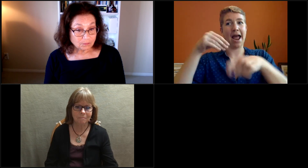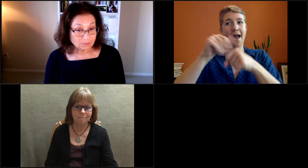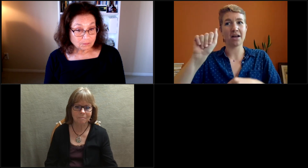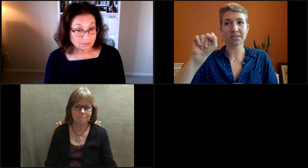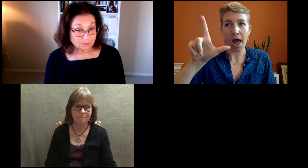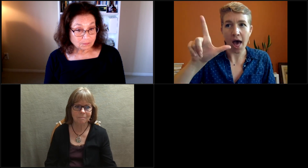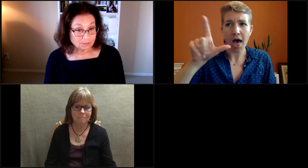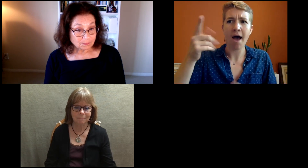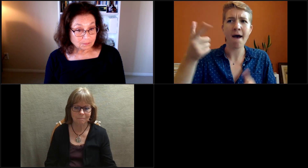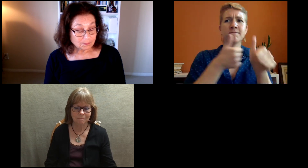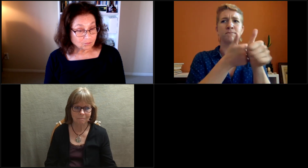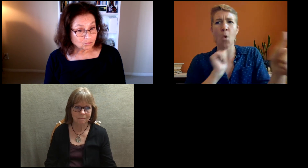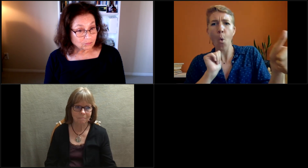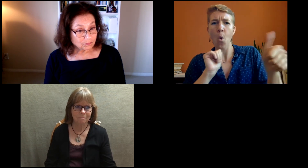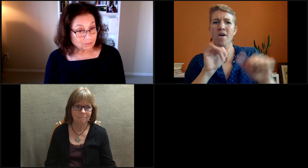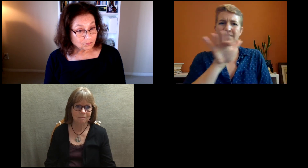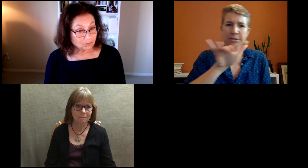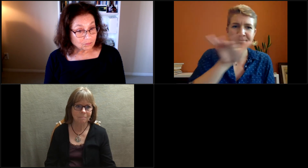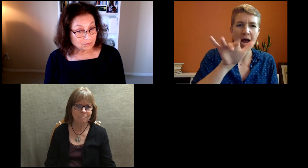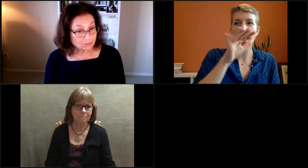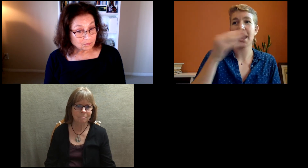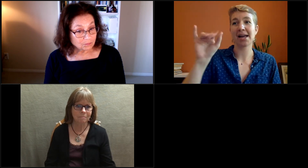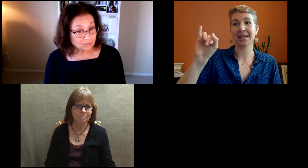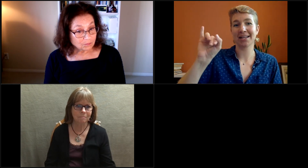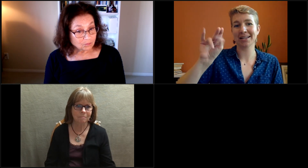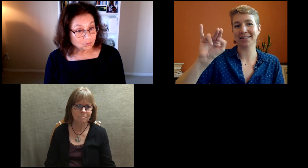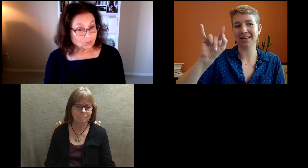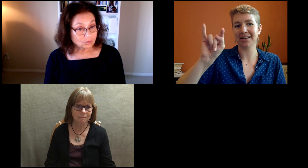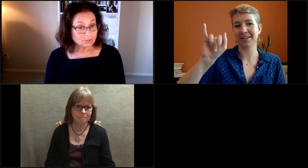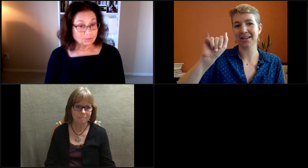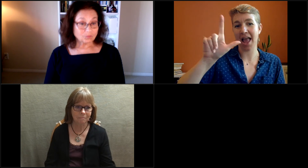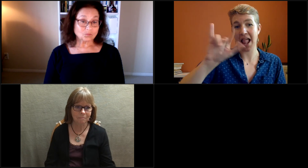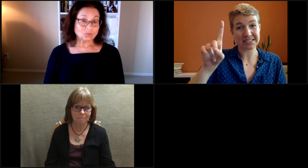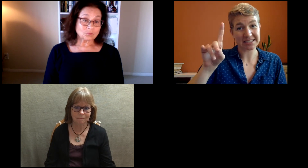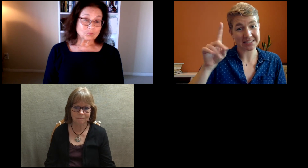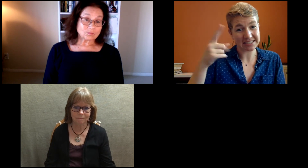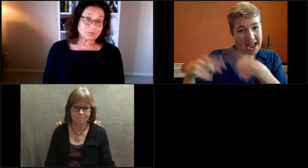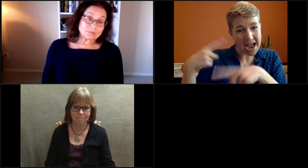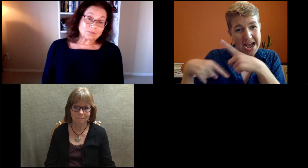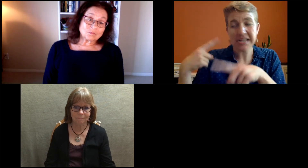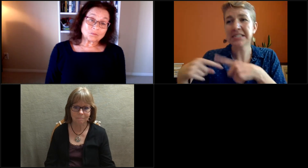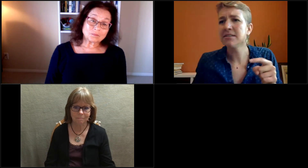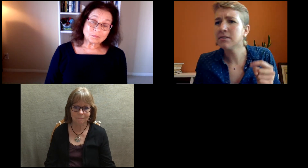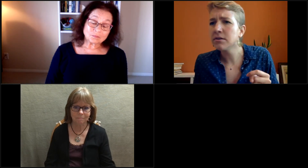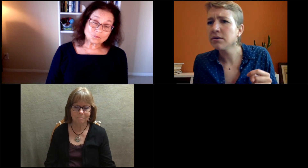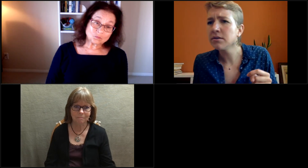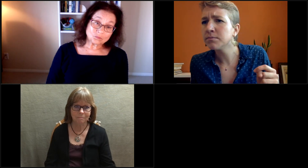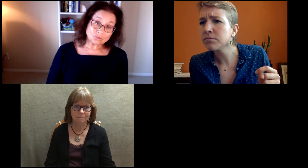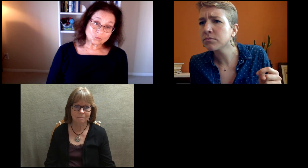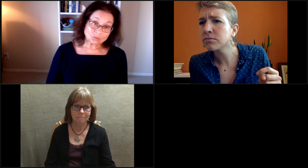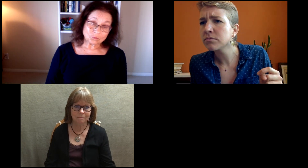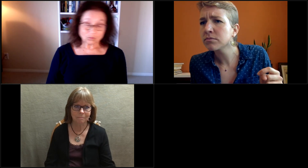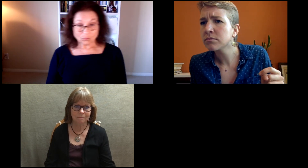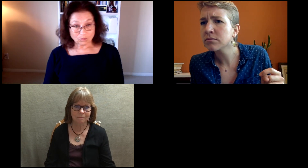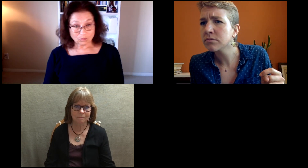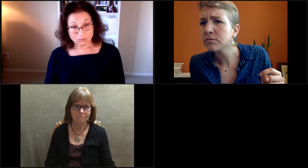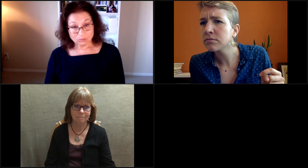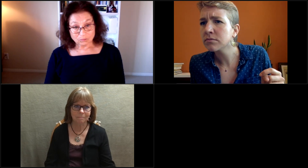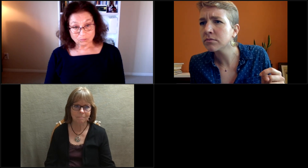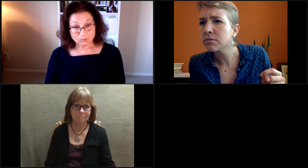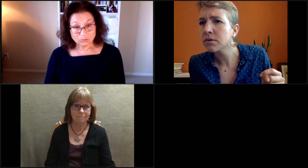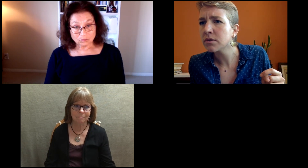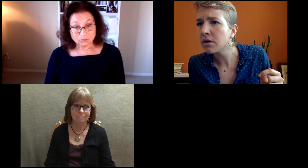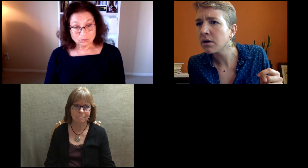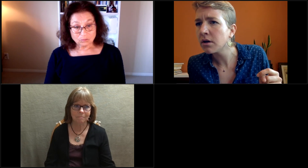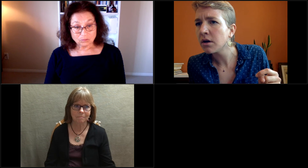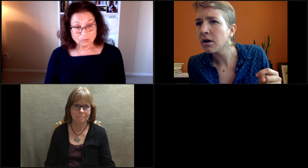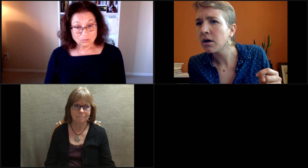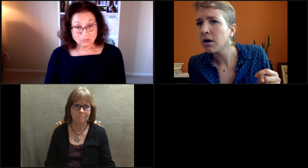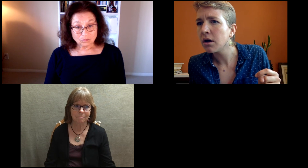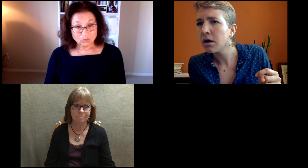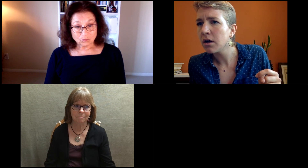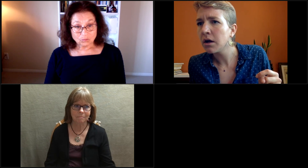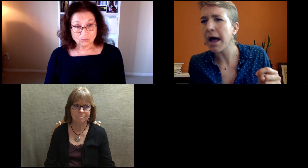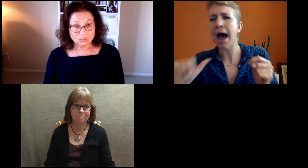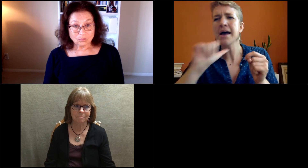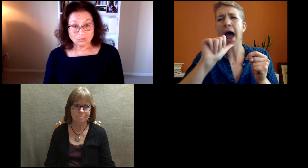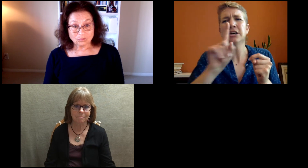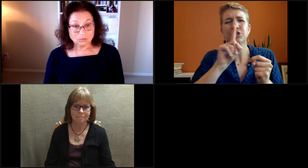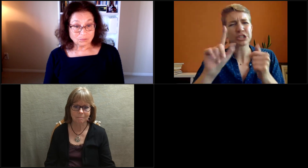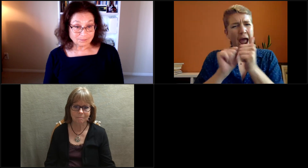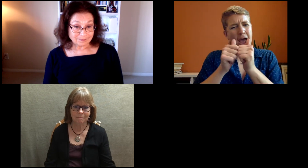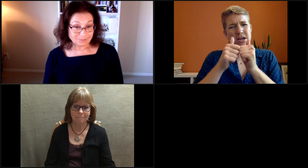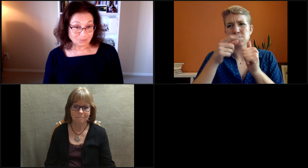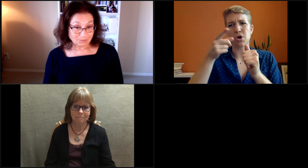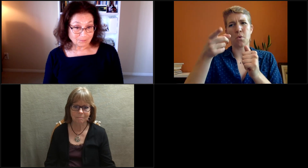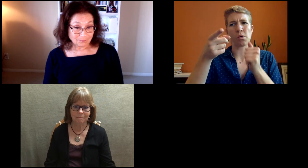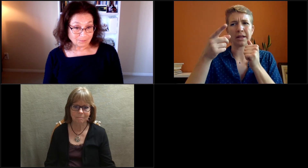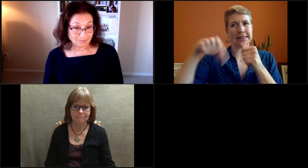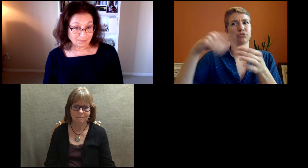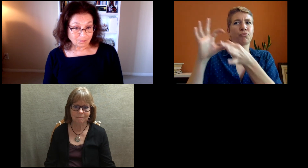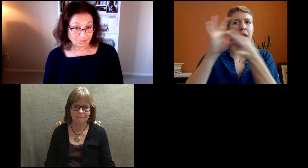“What do we think about the way we’re changing signs and ASL to avoid fingerspelling and initialize signing?”